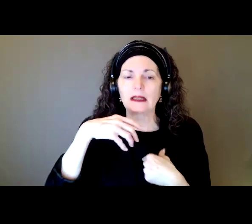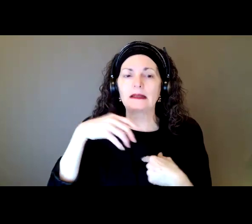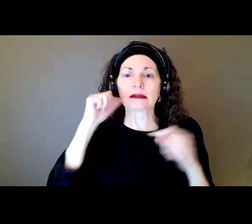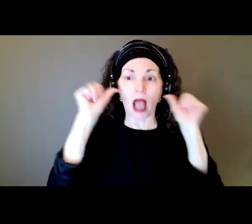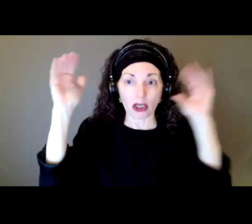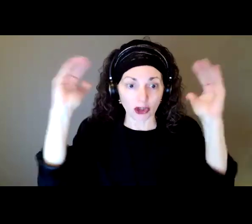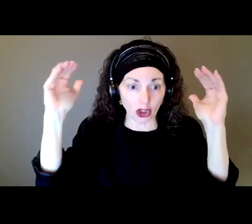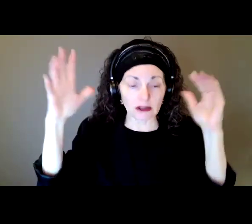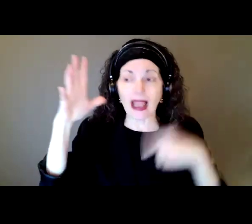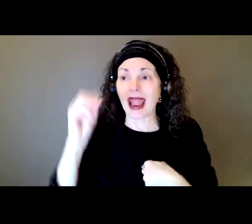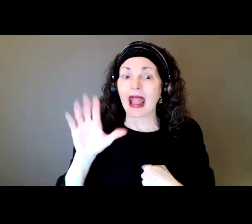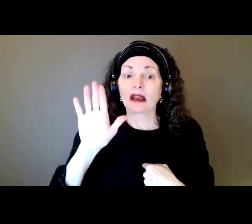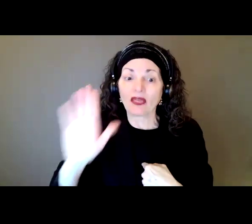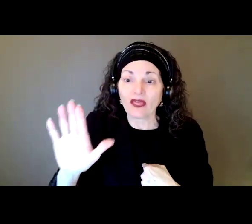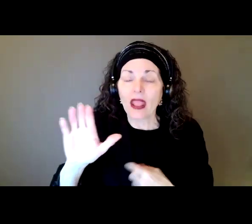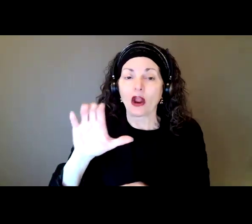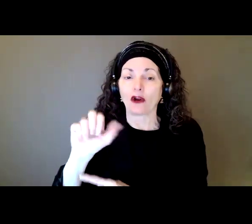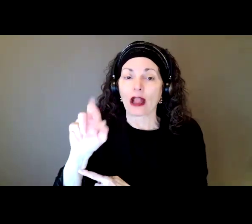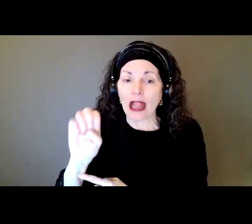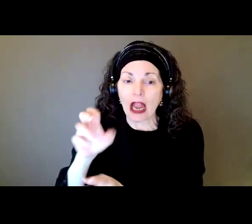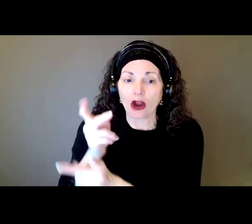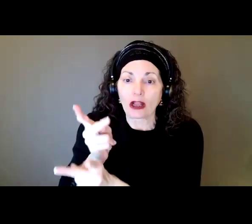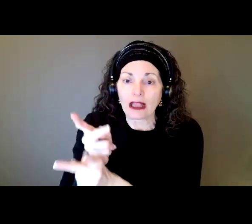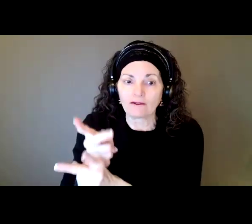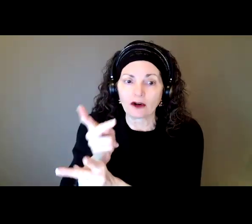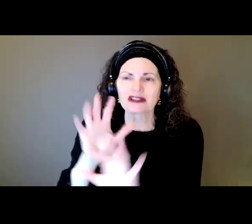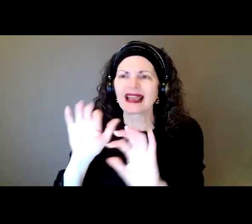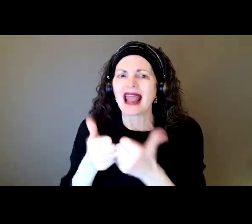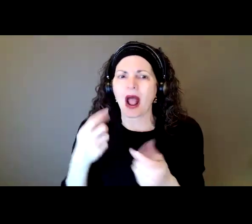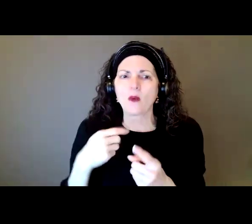and how states can bring some specific supports to that population.